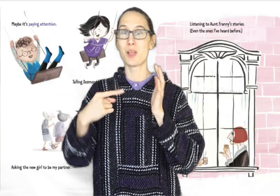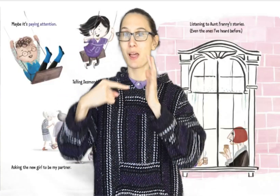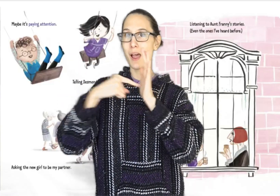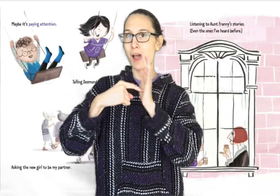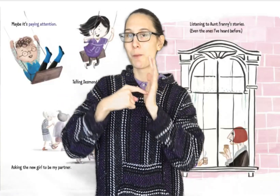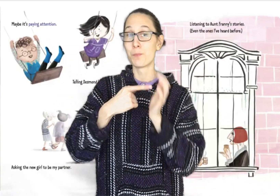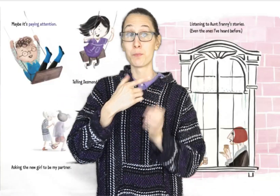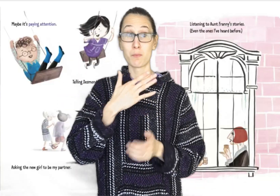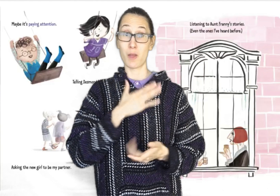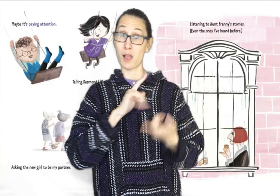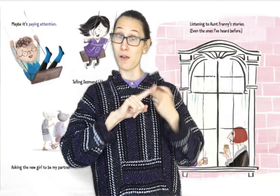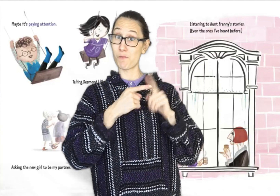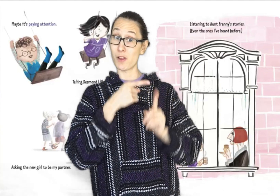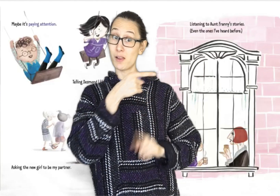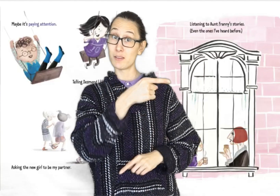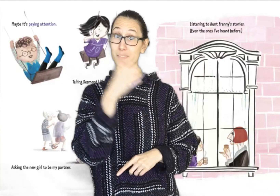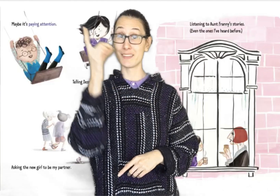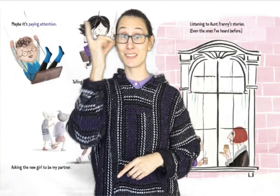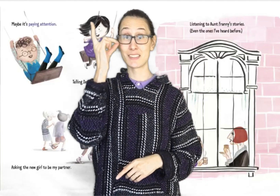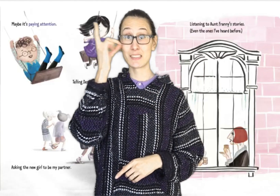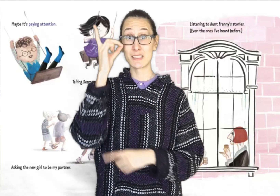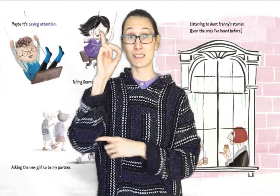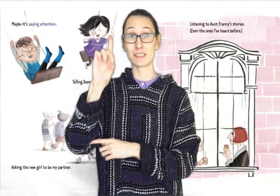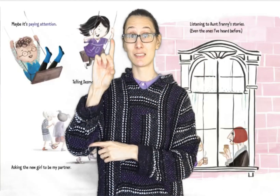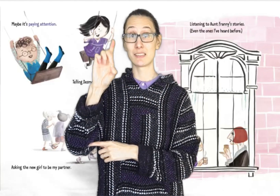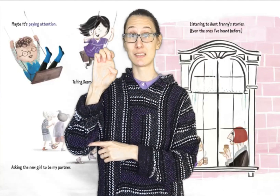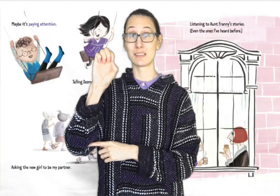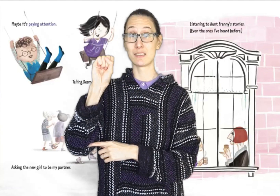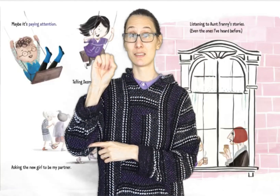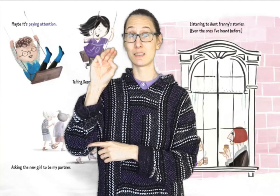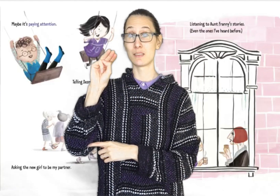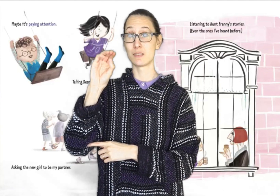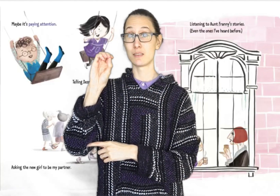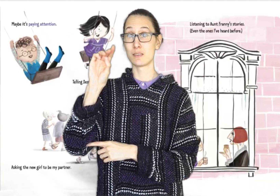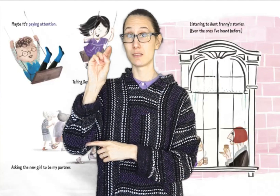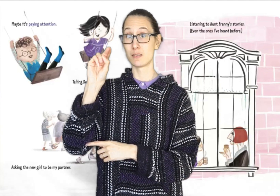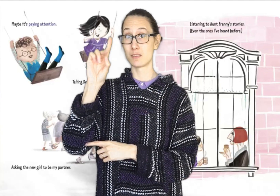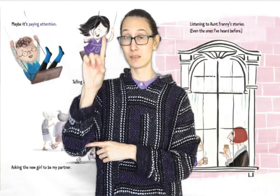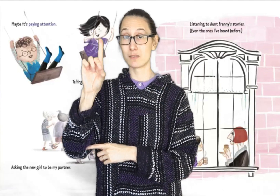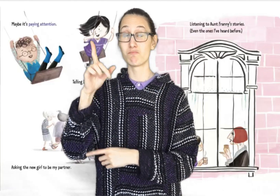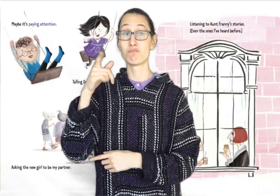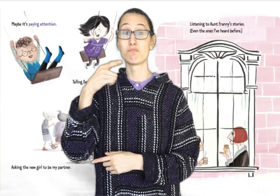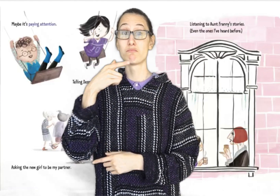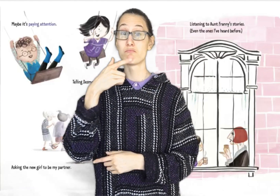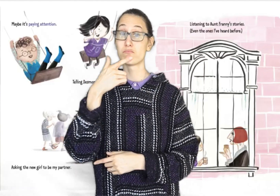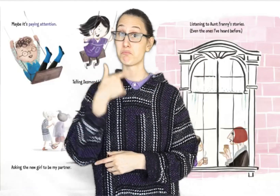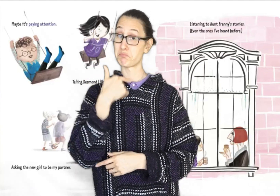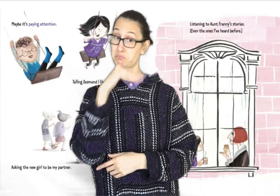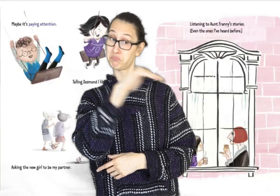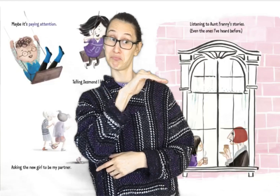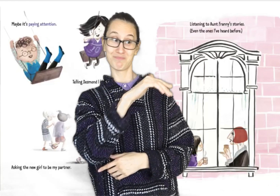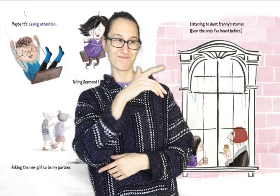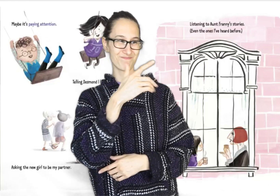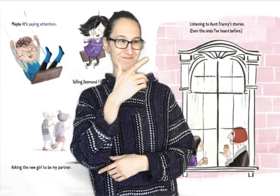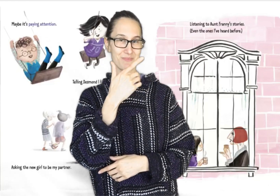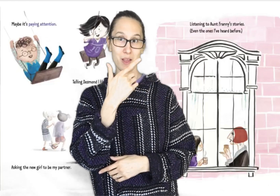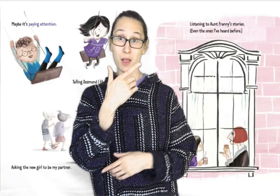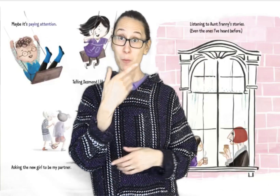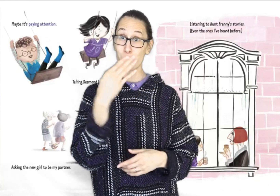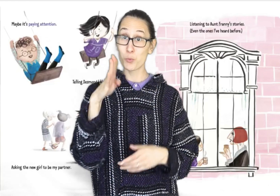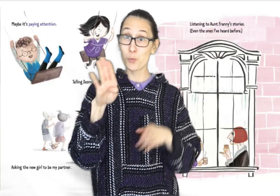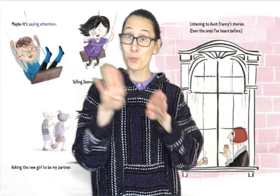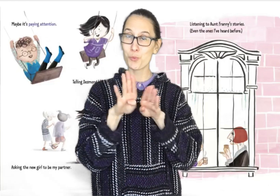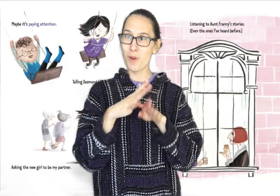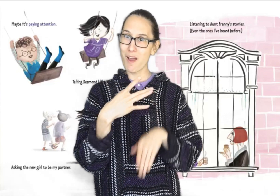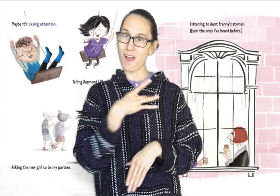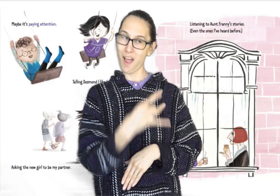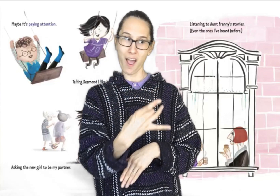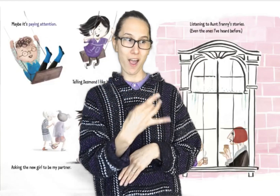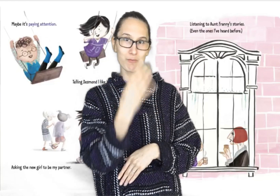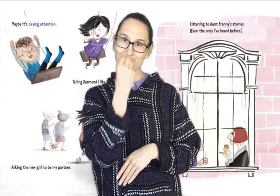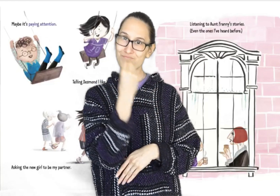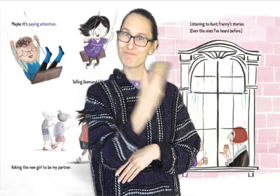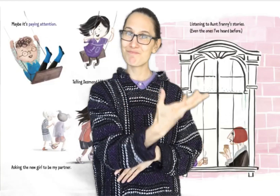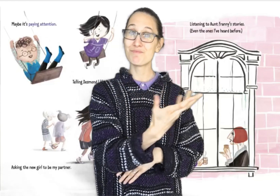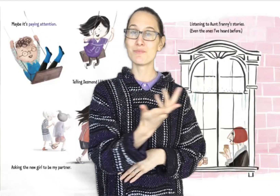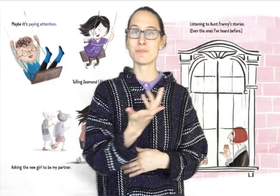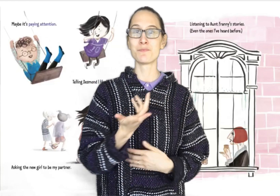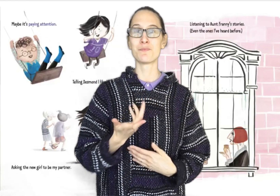Telling Desmond I like his blue boots